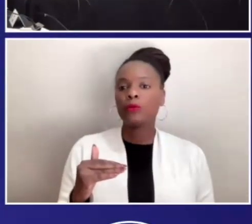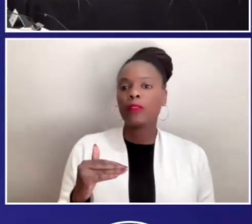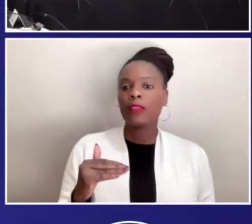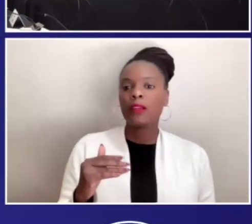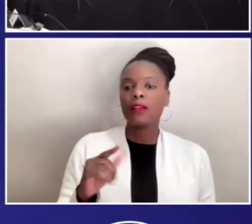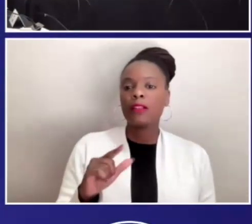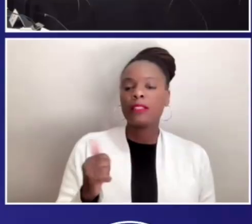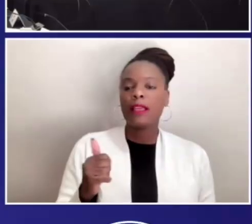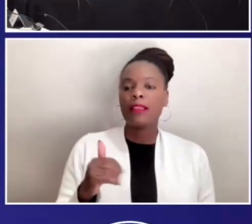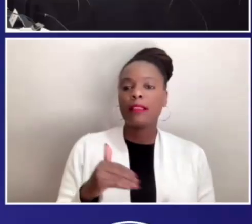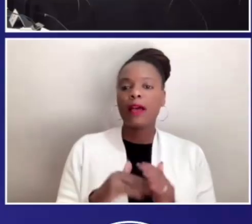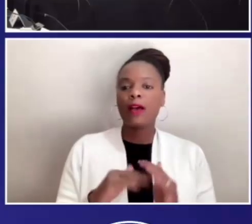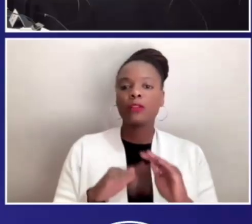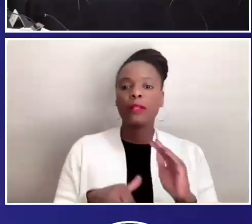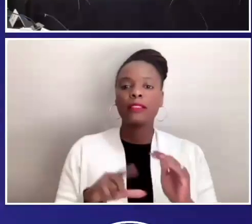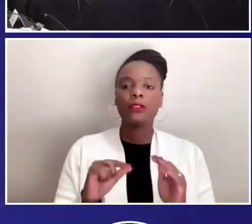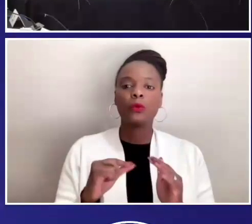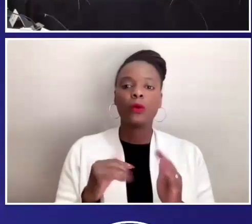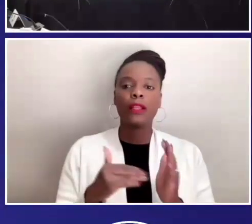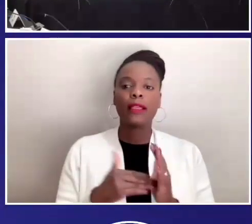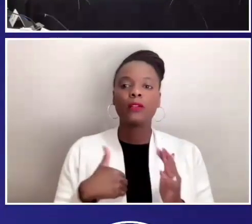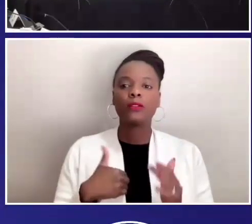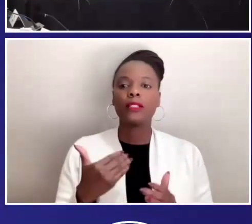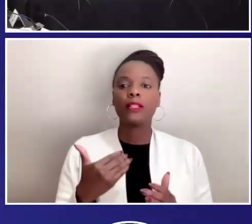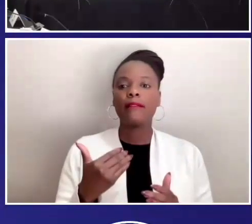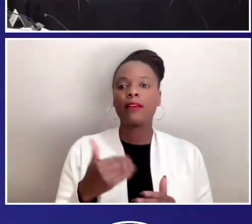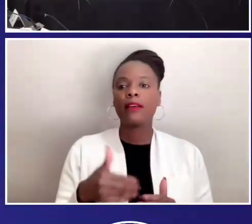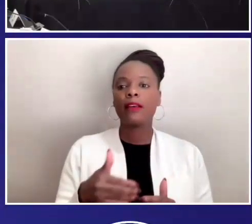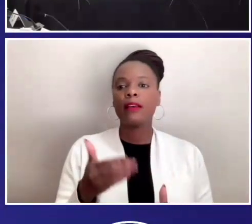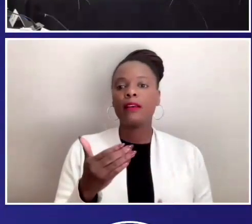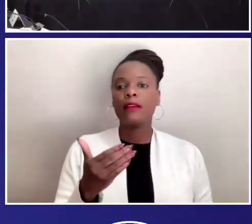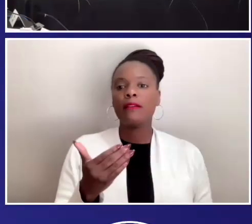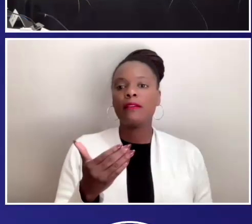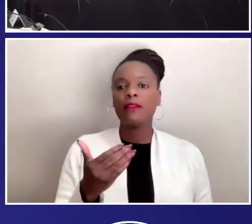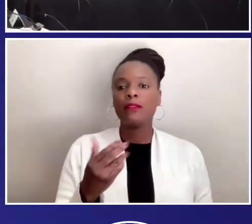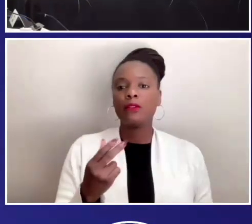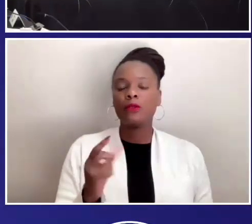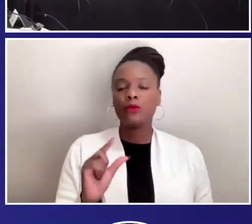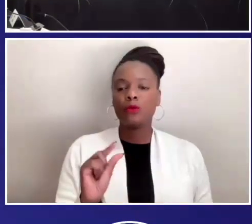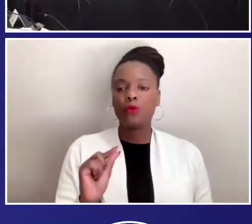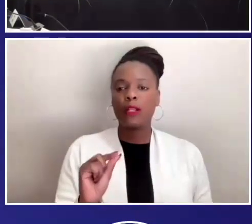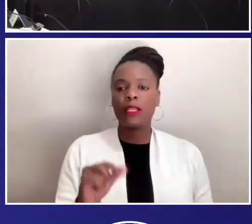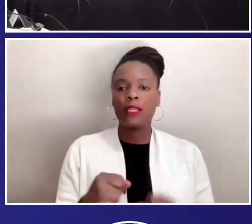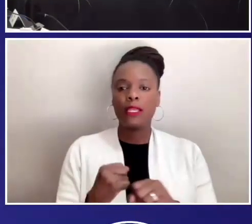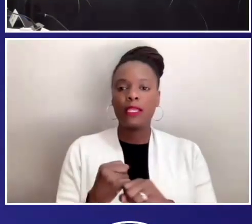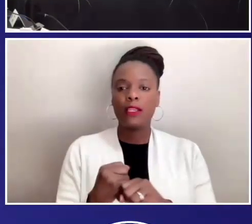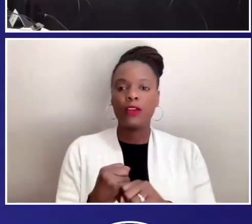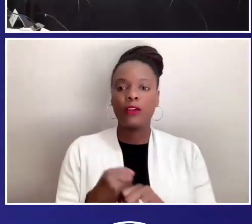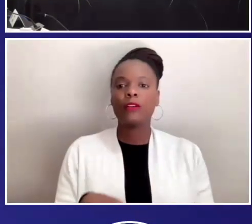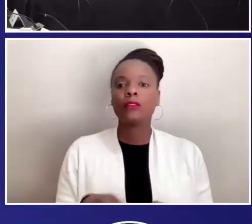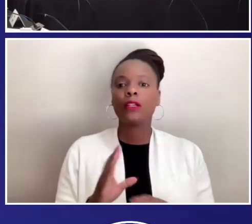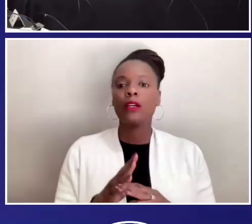Greater than or equal to 40, but less than 60, is 25 years. And then greater than or equal to 60,